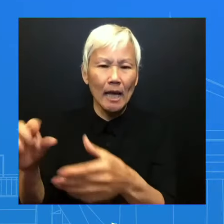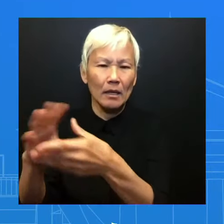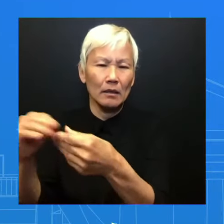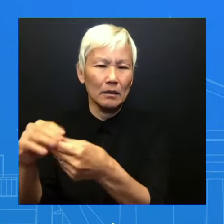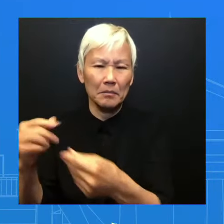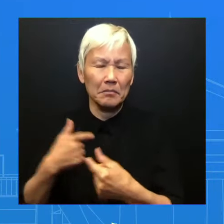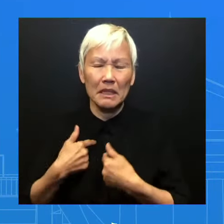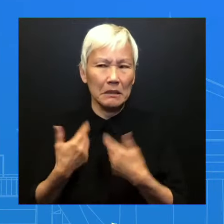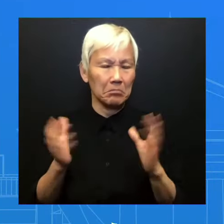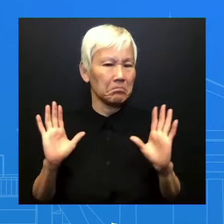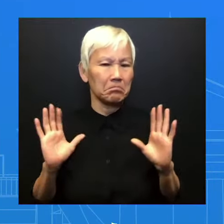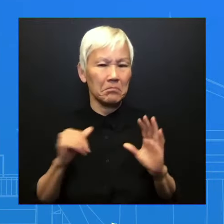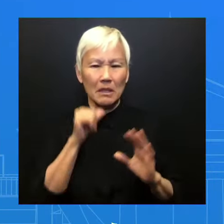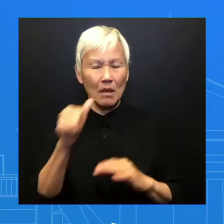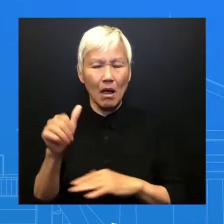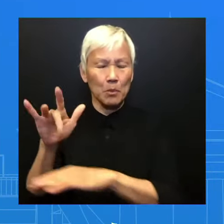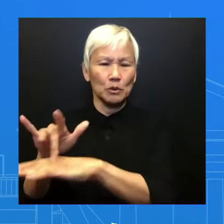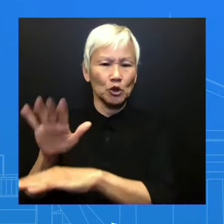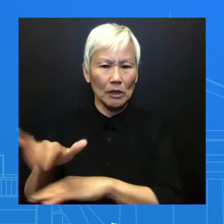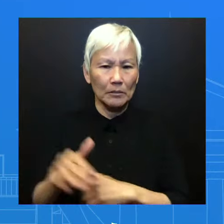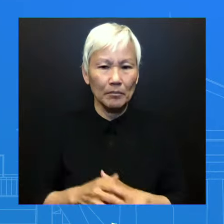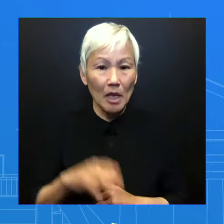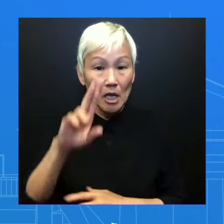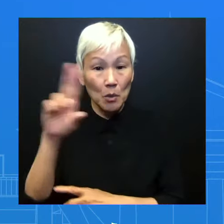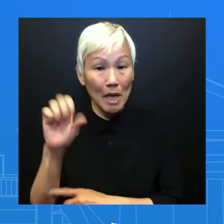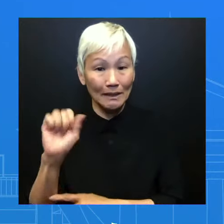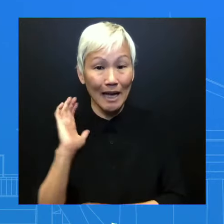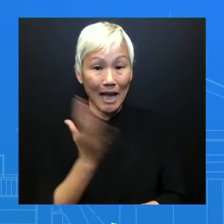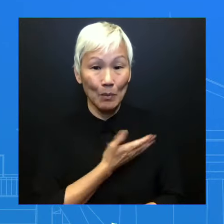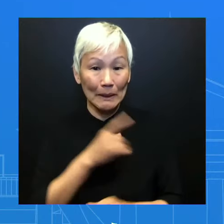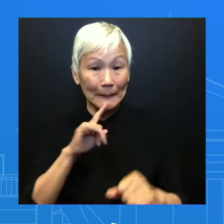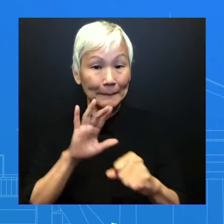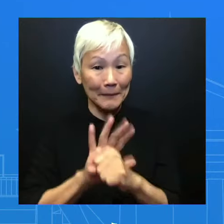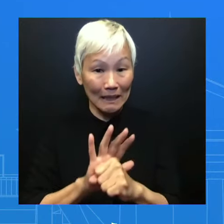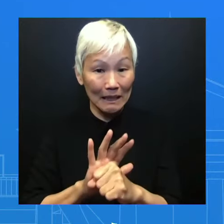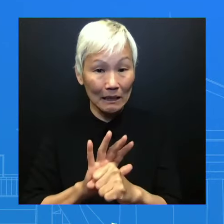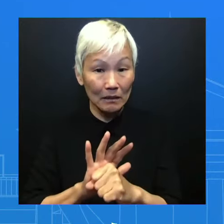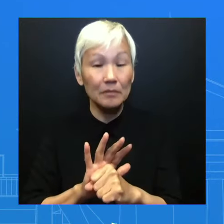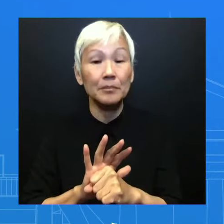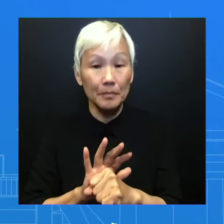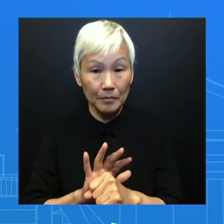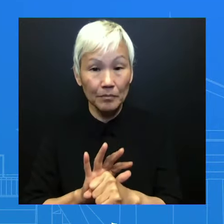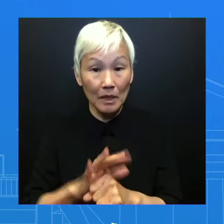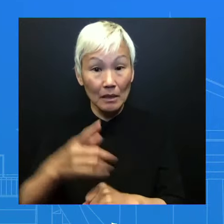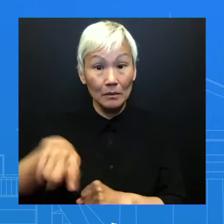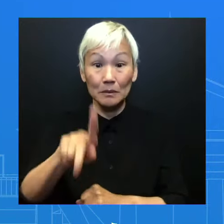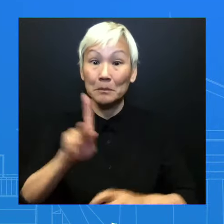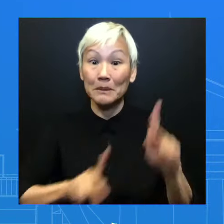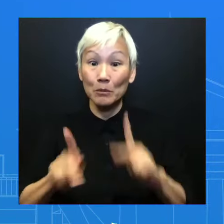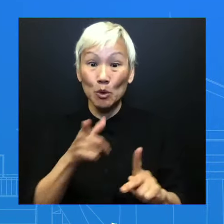and our commitment to holding those responsible for pe- -- perpetrating Russia's war against Ukraine to account,